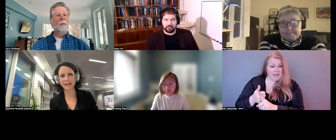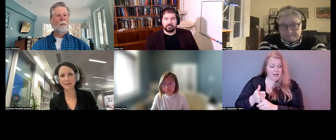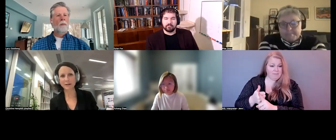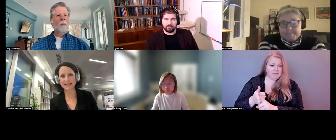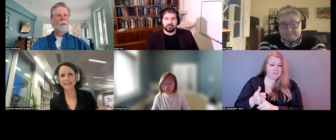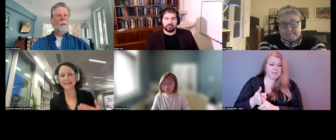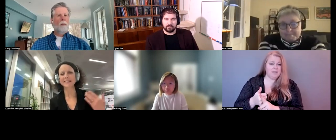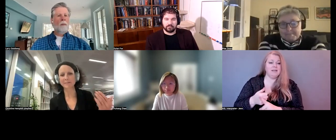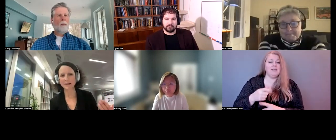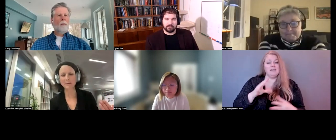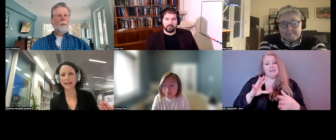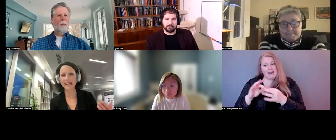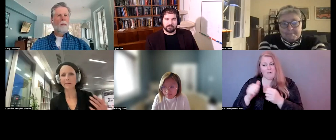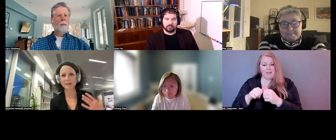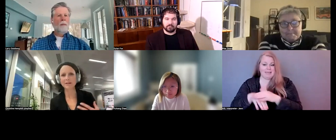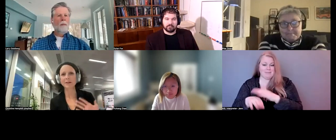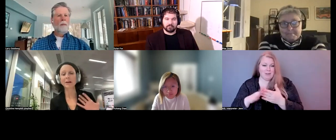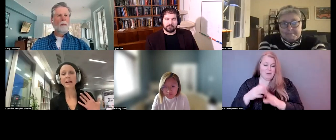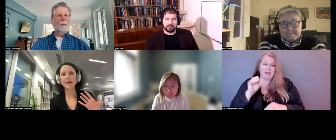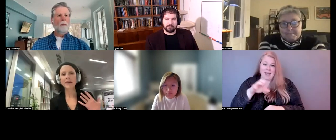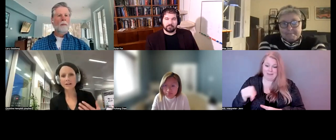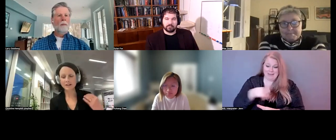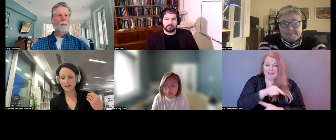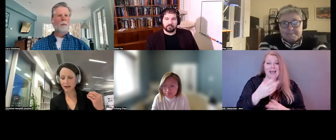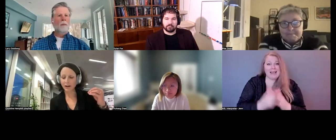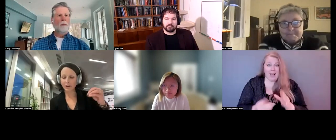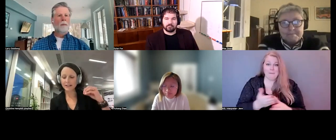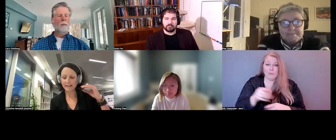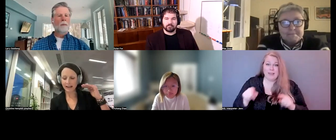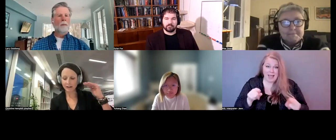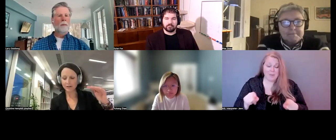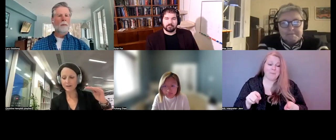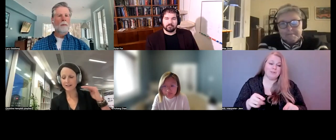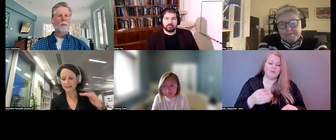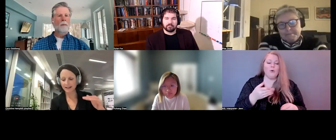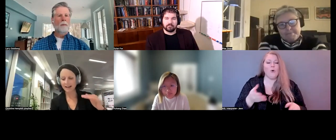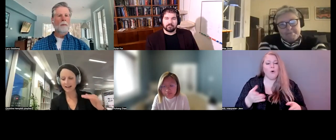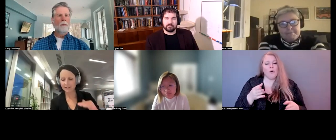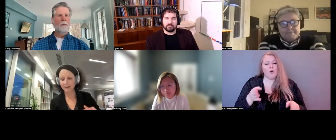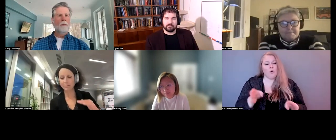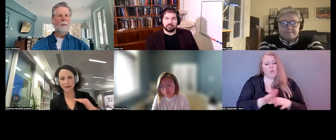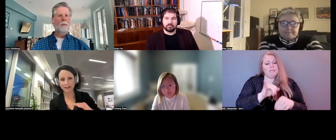community, there can sometimes be a gap. So just closing that user designer, developer,